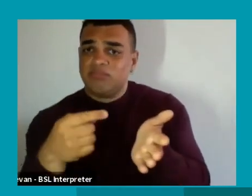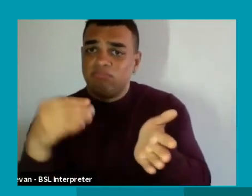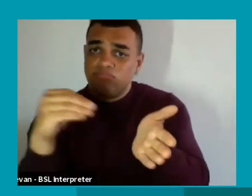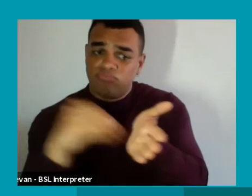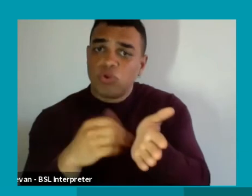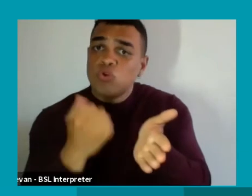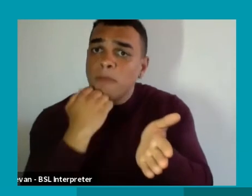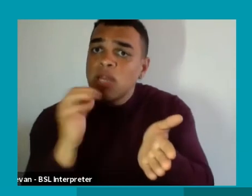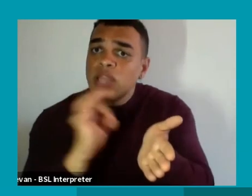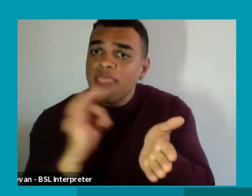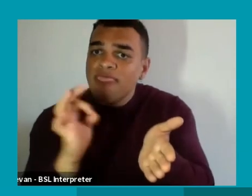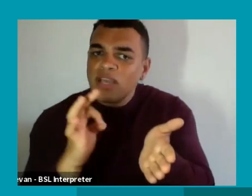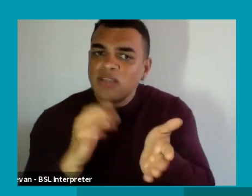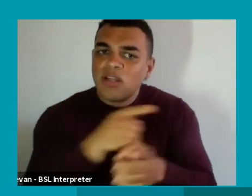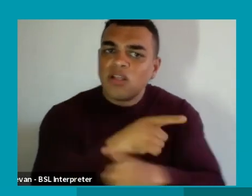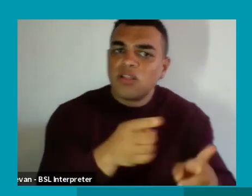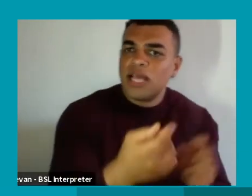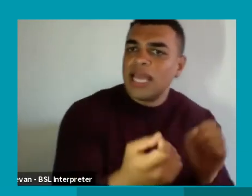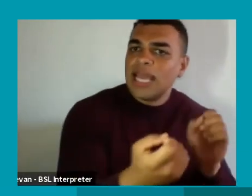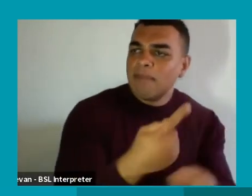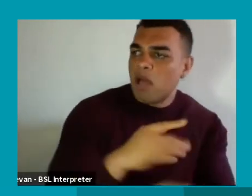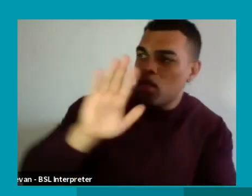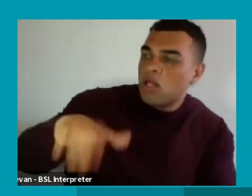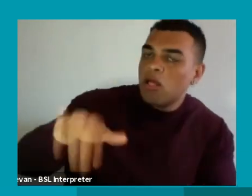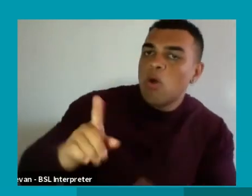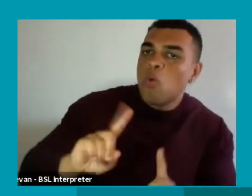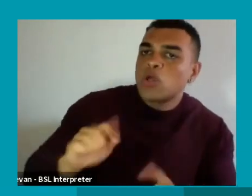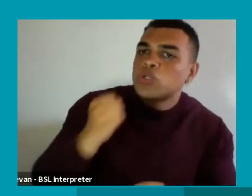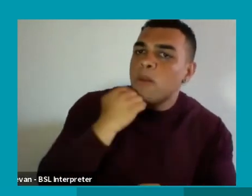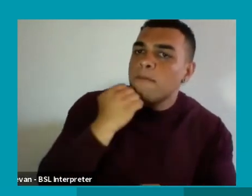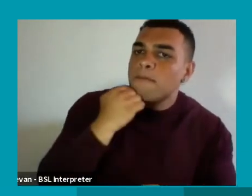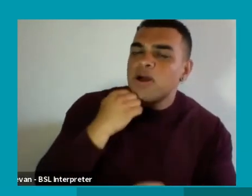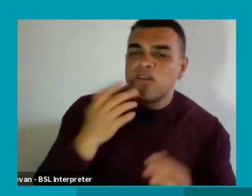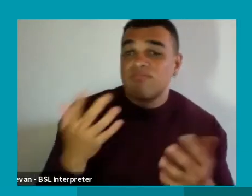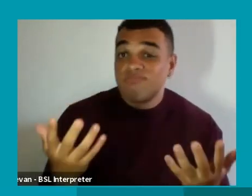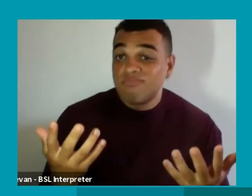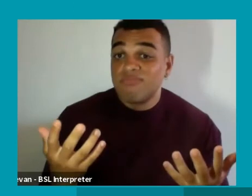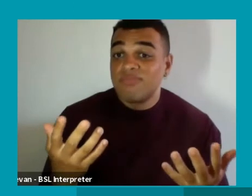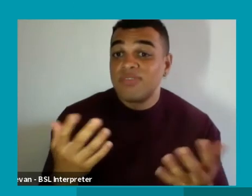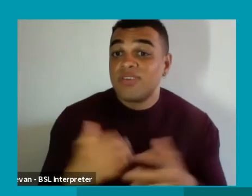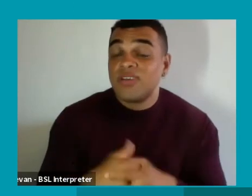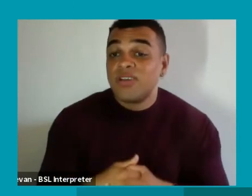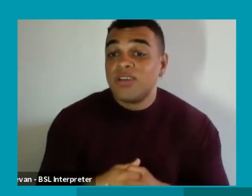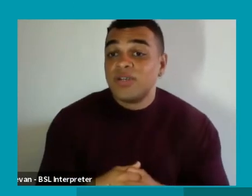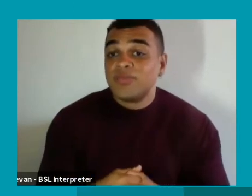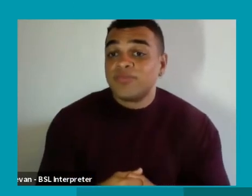bit odd when they could just email you and you could even put email address and put email only or no telephone.